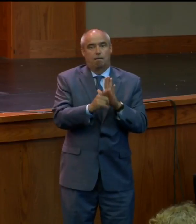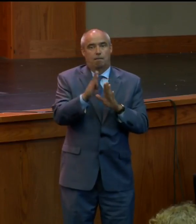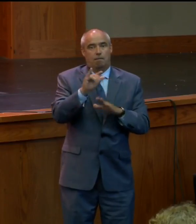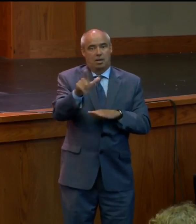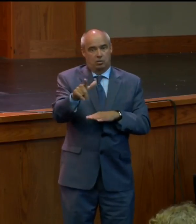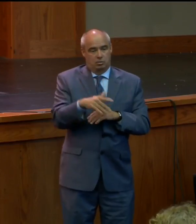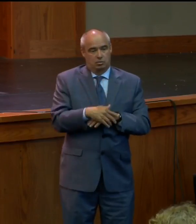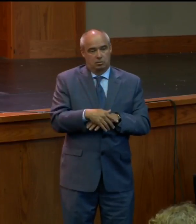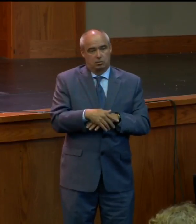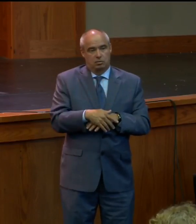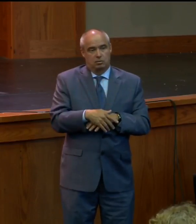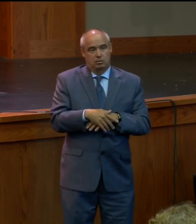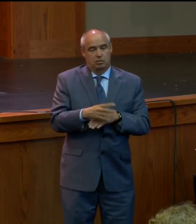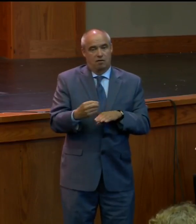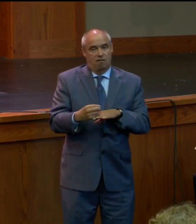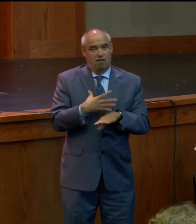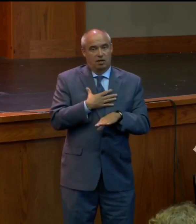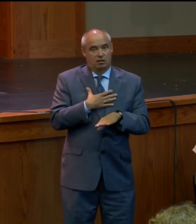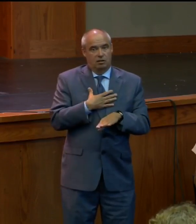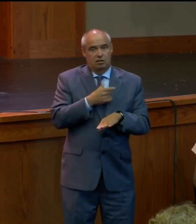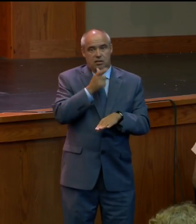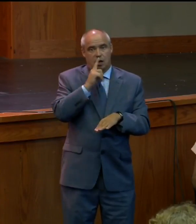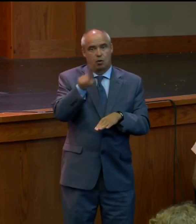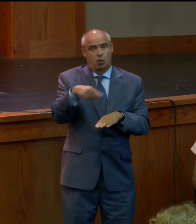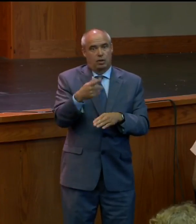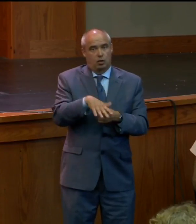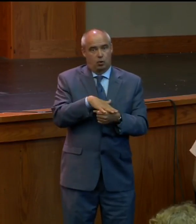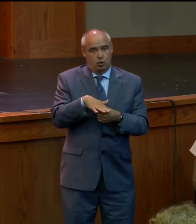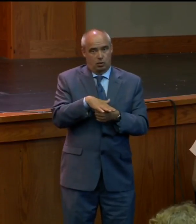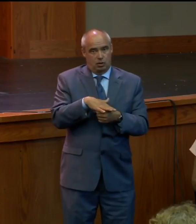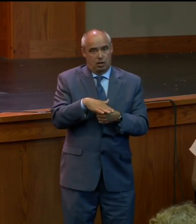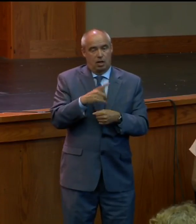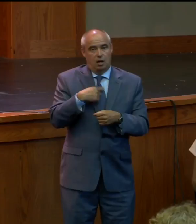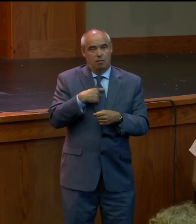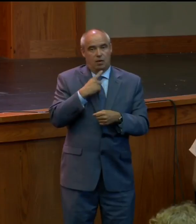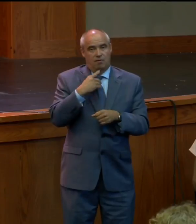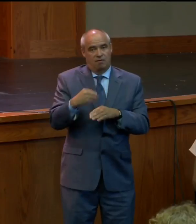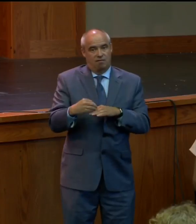SO I AM AFFECTED NOT ONLY LOCALLY, I AM AFFECTED